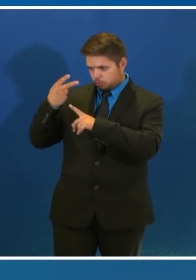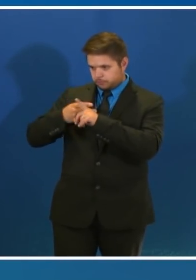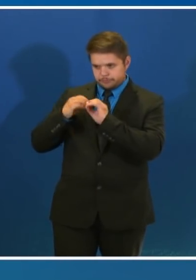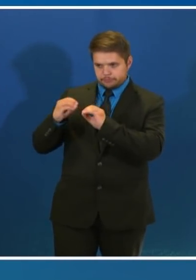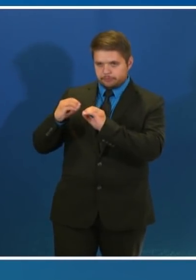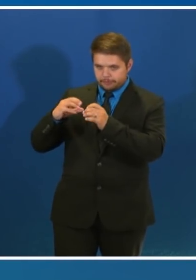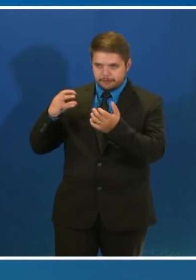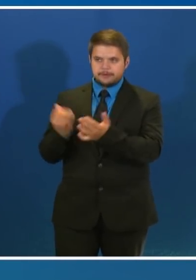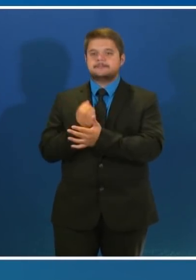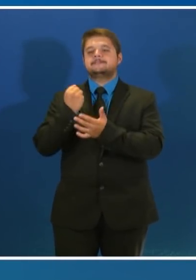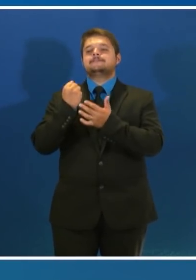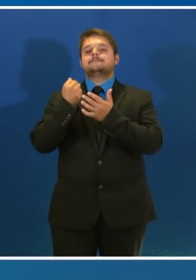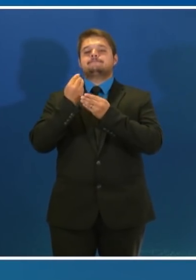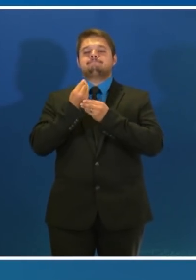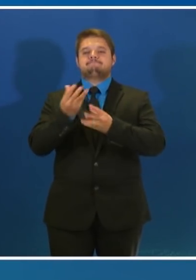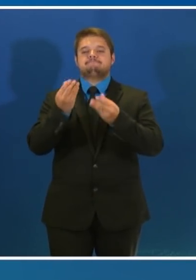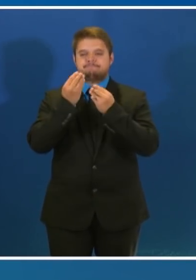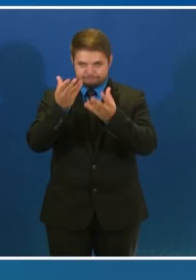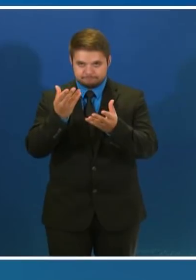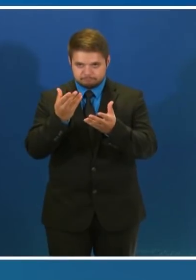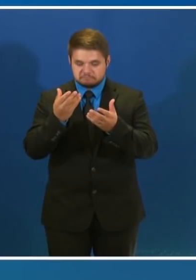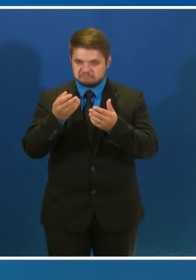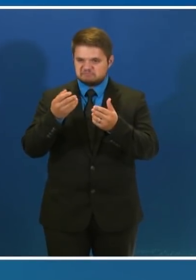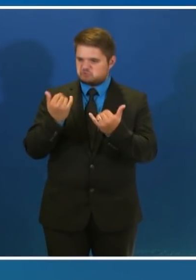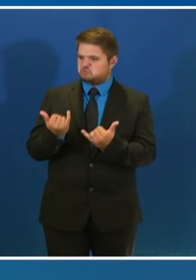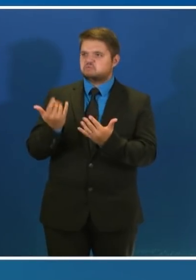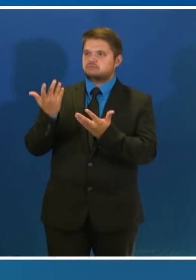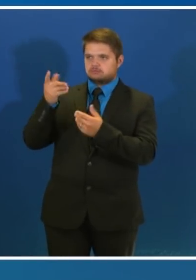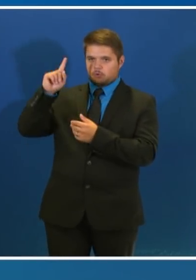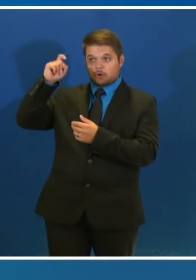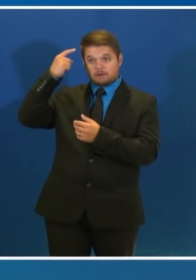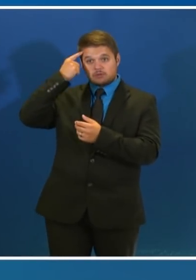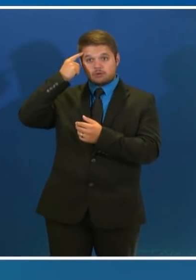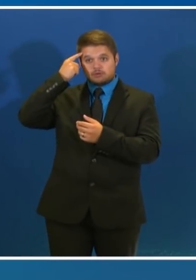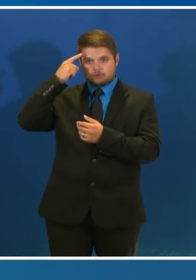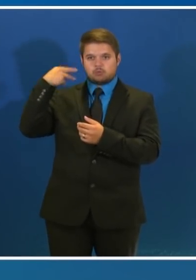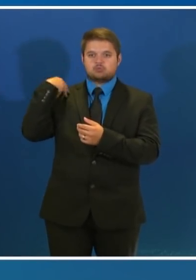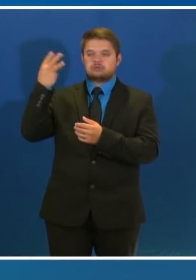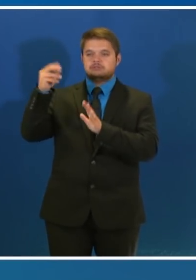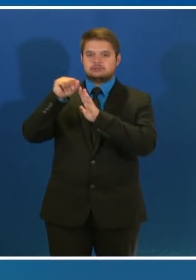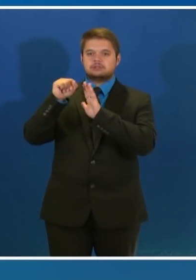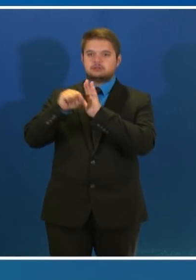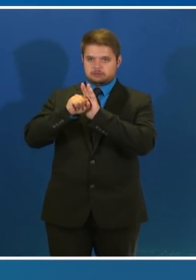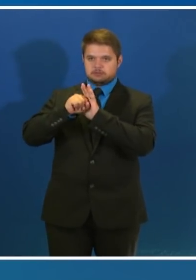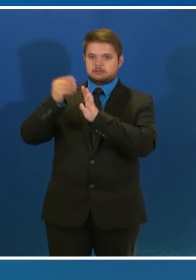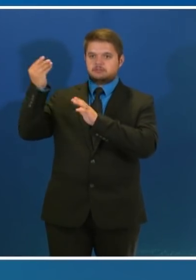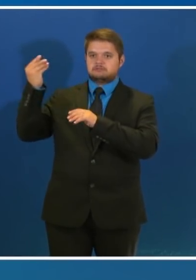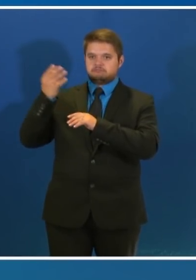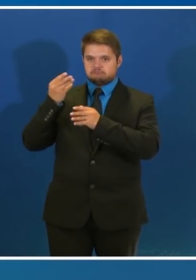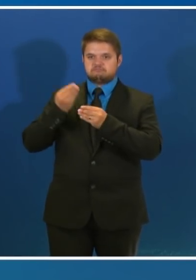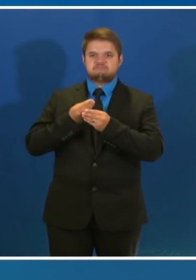Safe Start Washington phased reopening plan. And as Clark County has remained